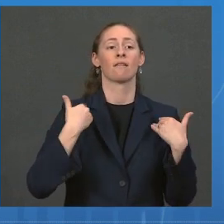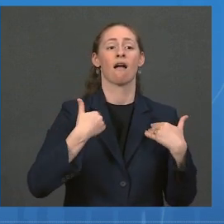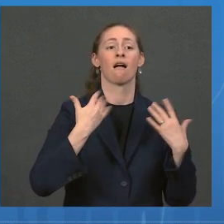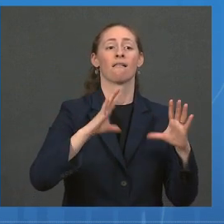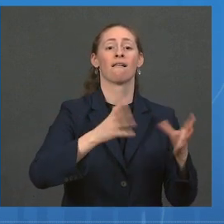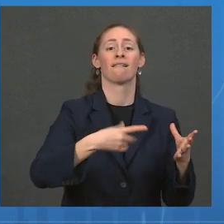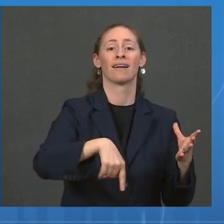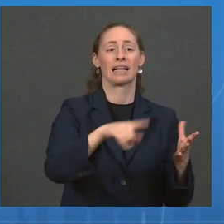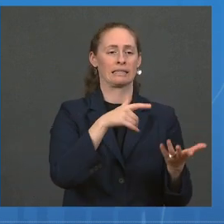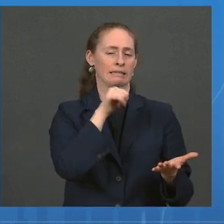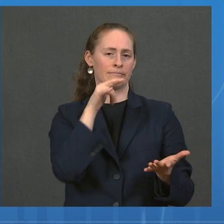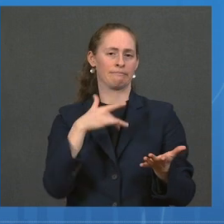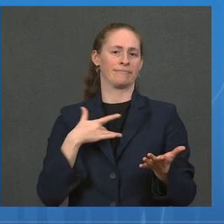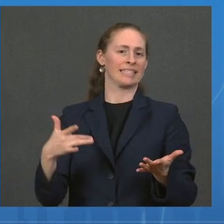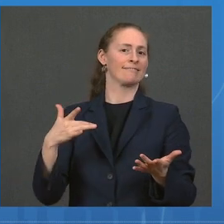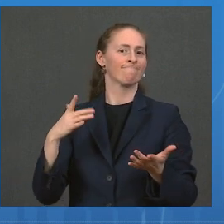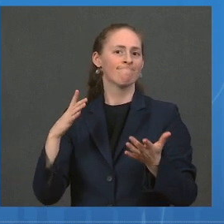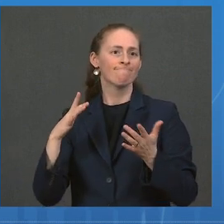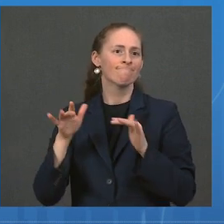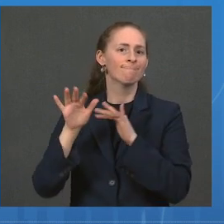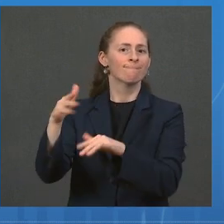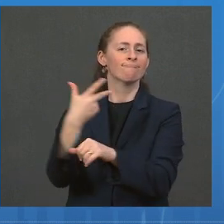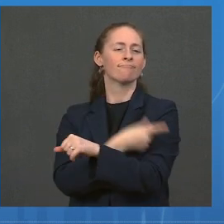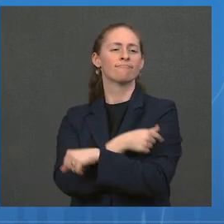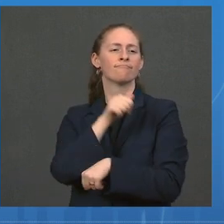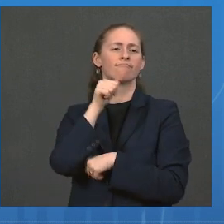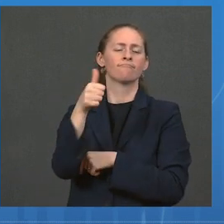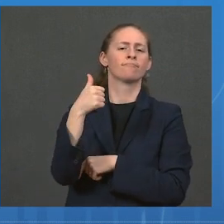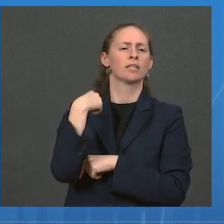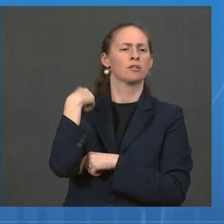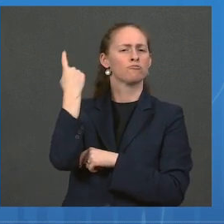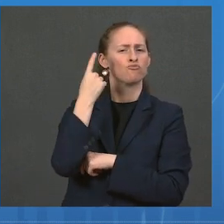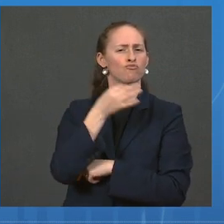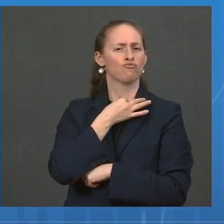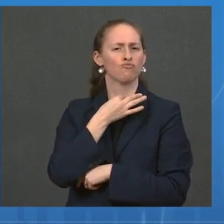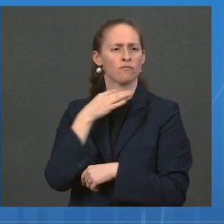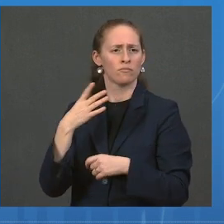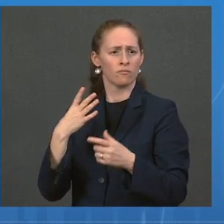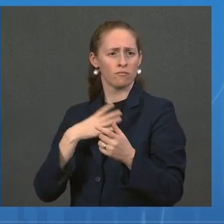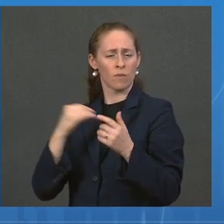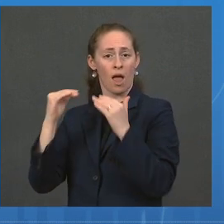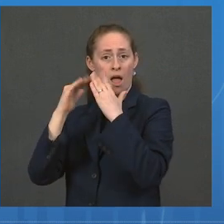And, ultimately, the White House turned to mandates for some adults. And, I'm wondering, is there a path